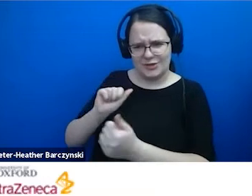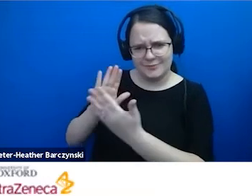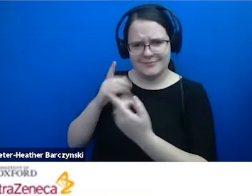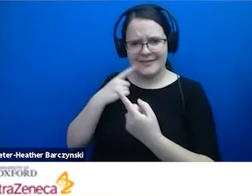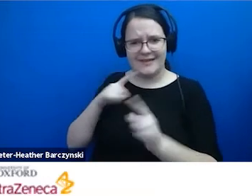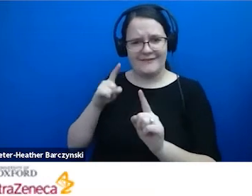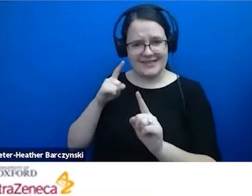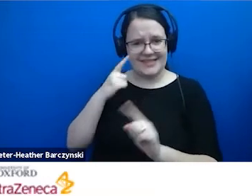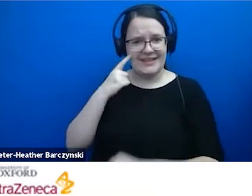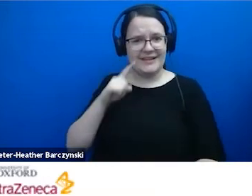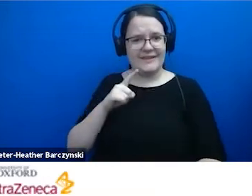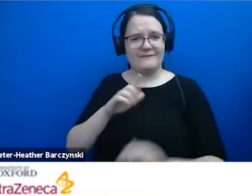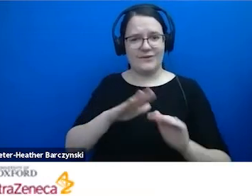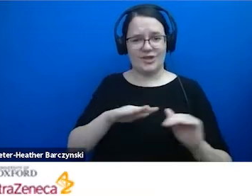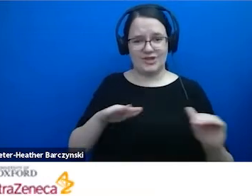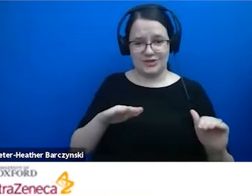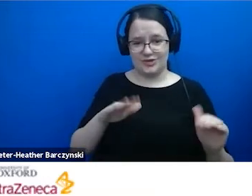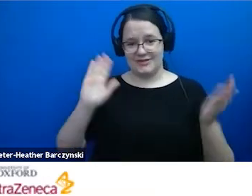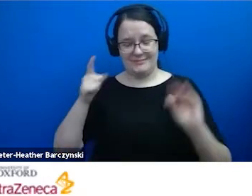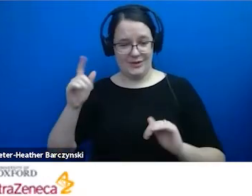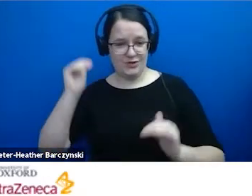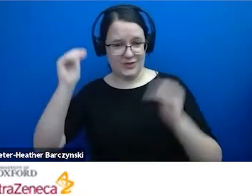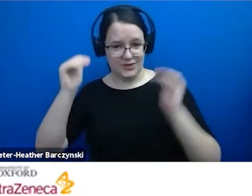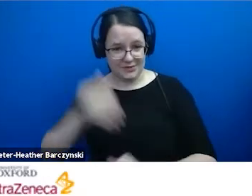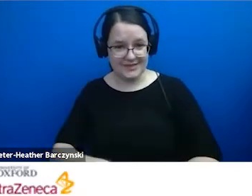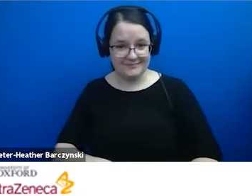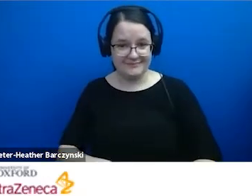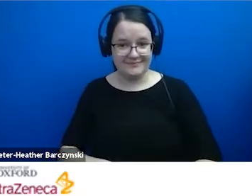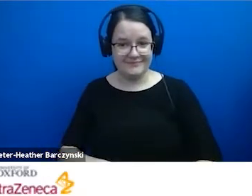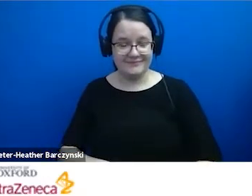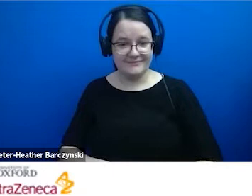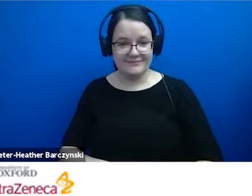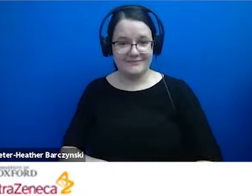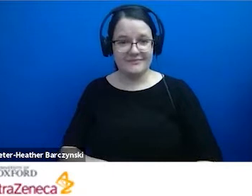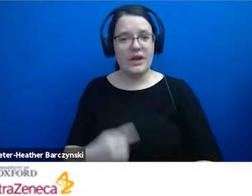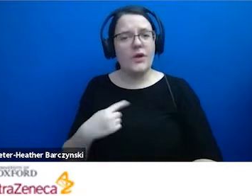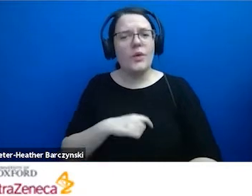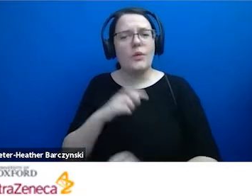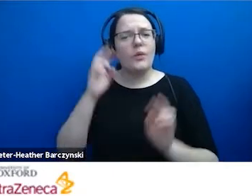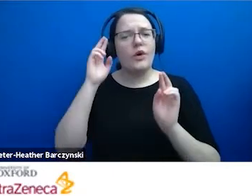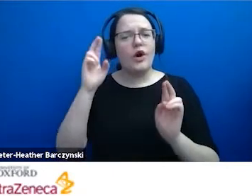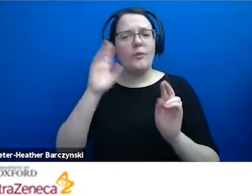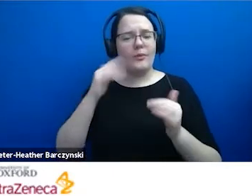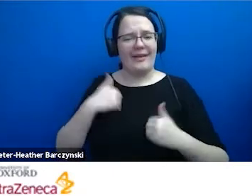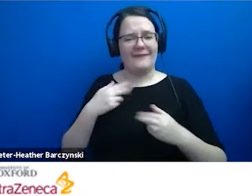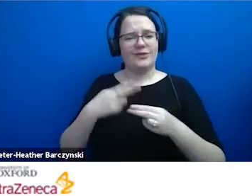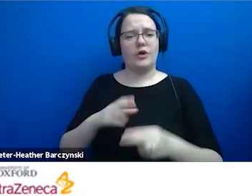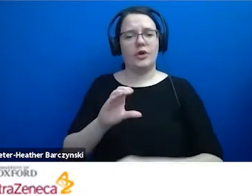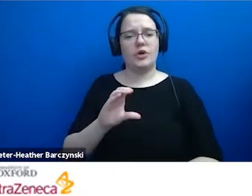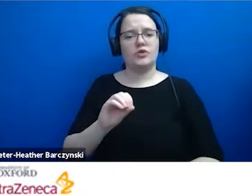in children is have been done in adults so that we're hoping there will be what's called a correlate of protection we'll be able to identify